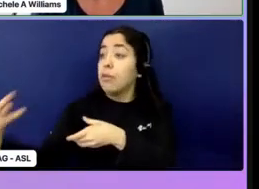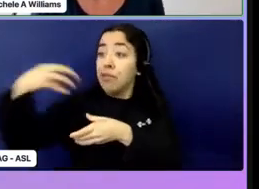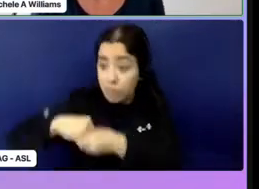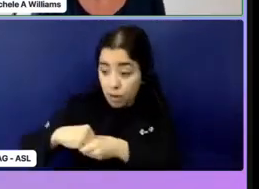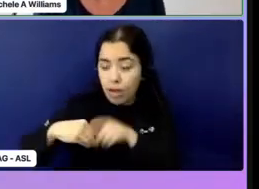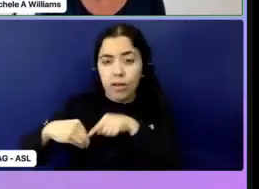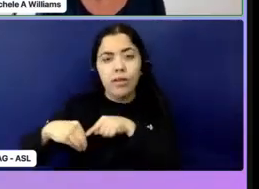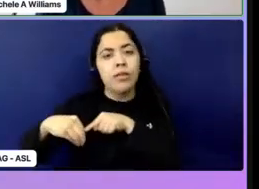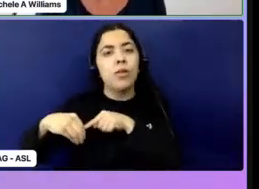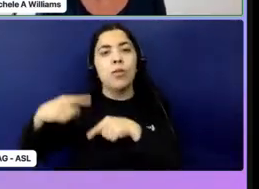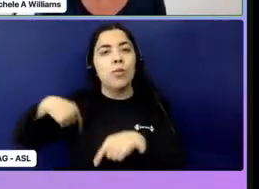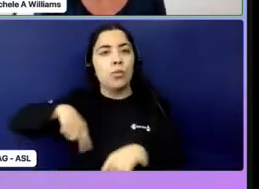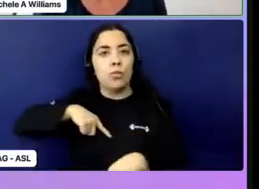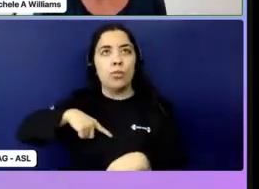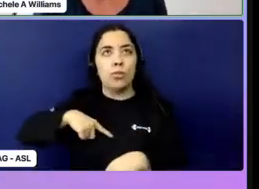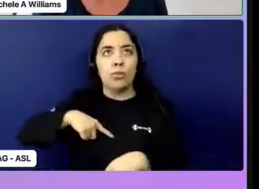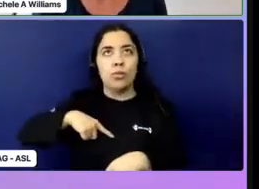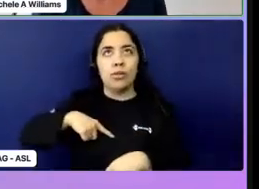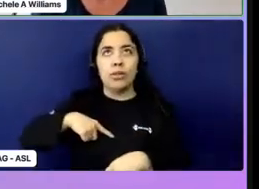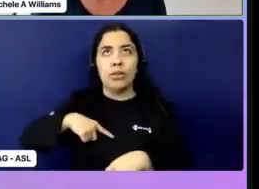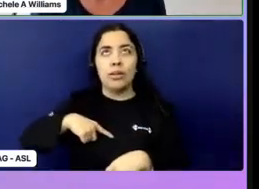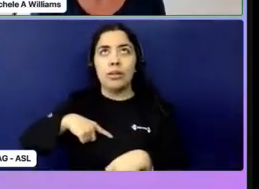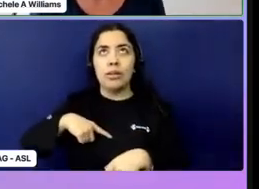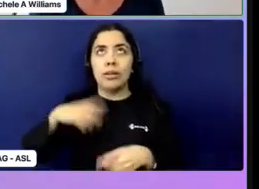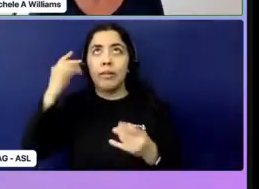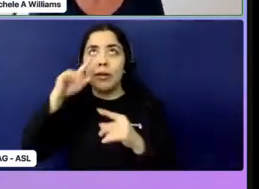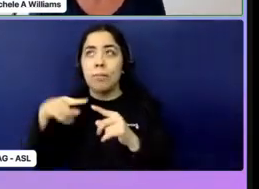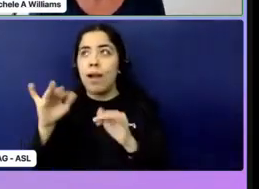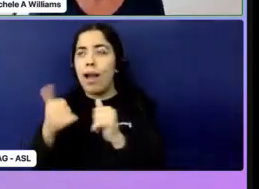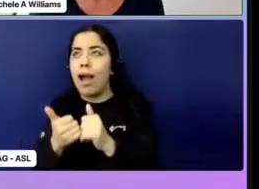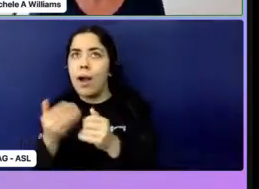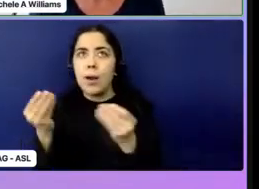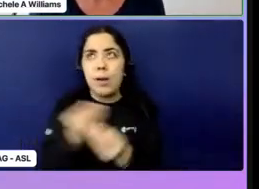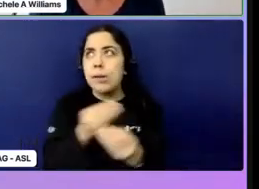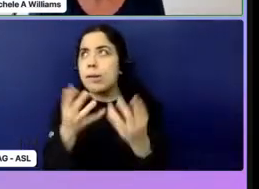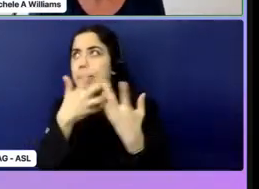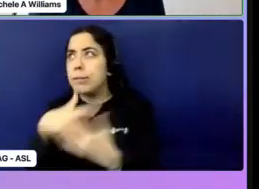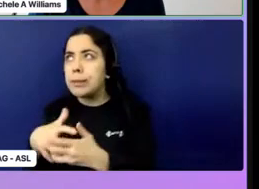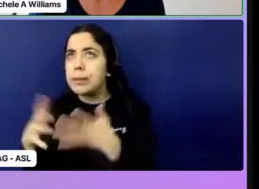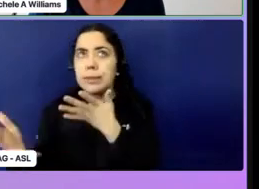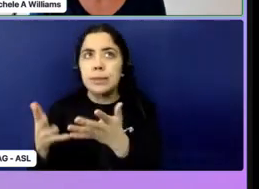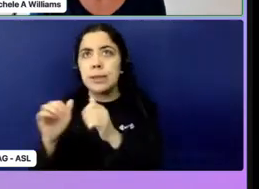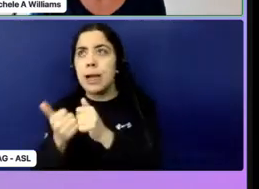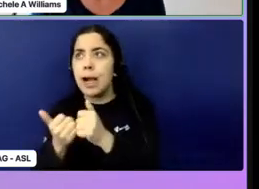stability, I think that we should start a different